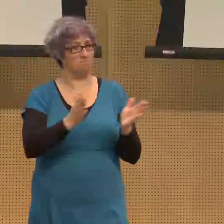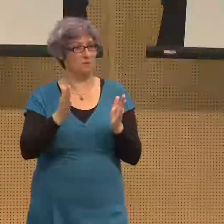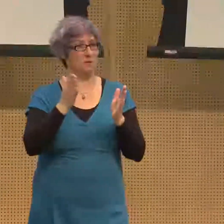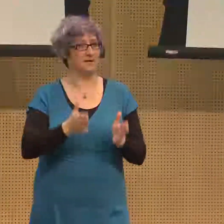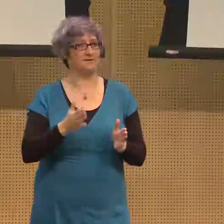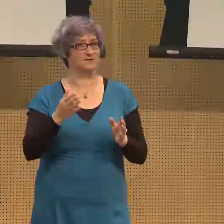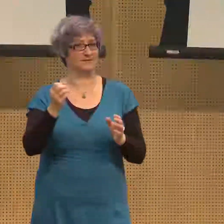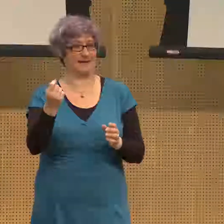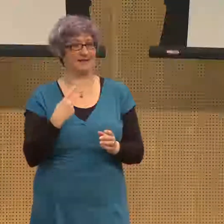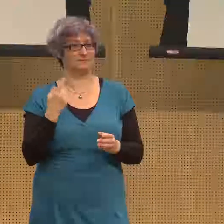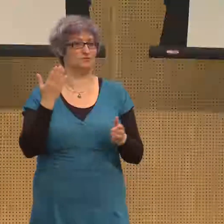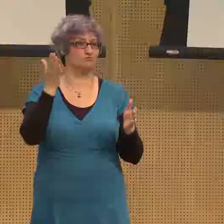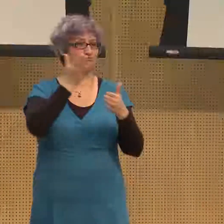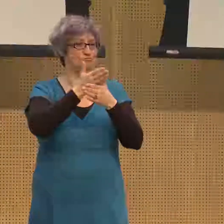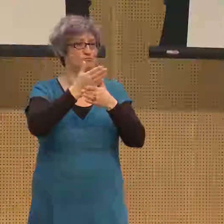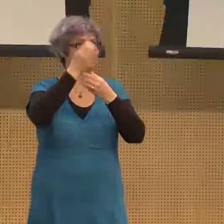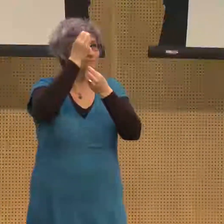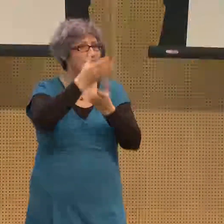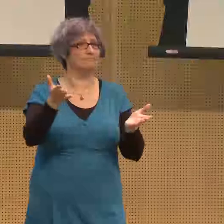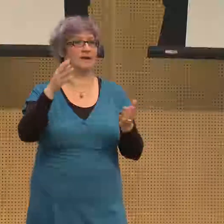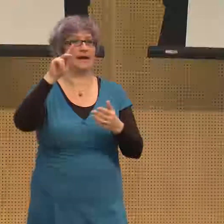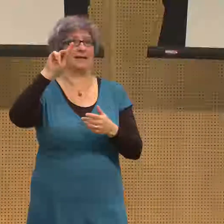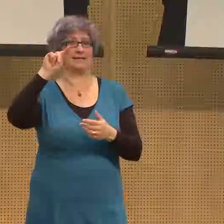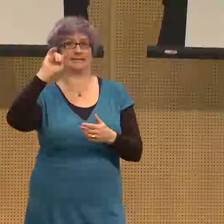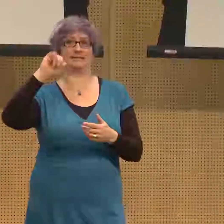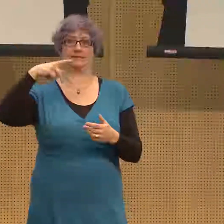I want to share with you that the organizers